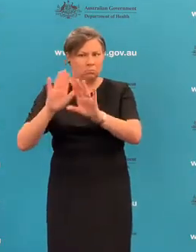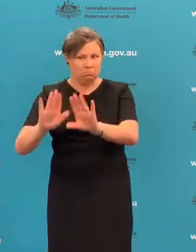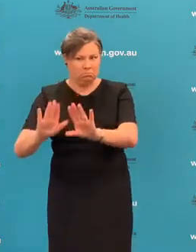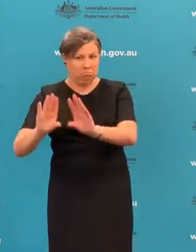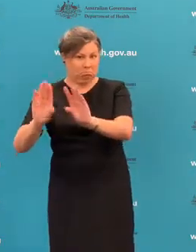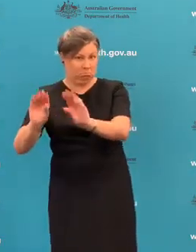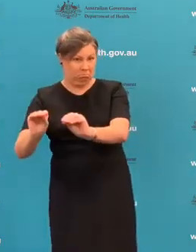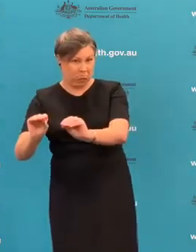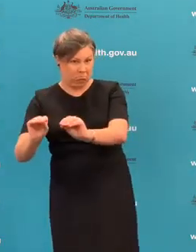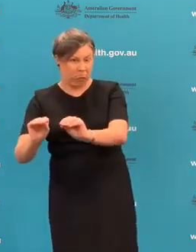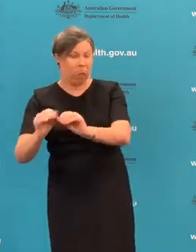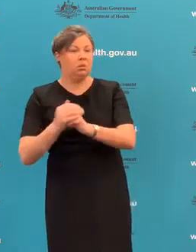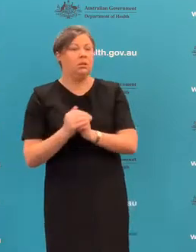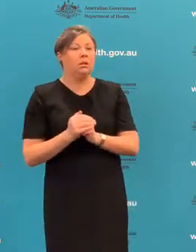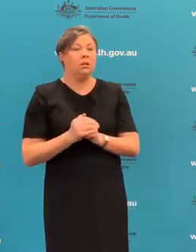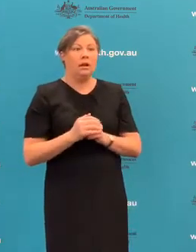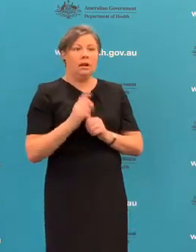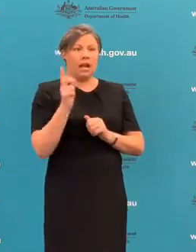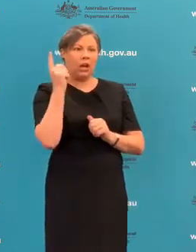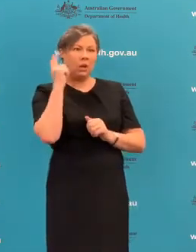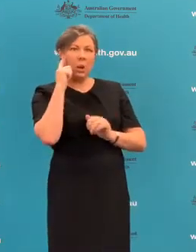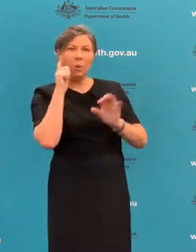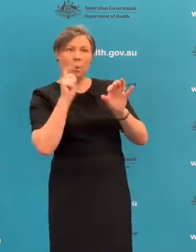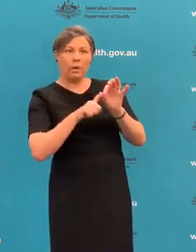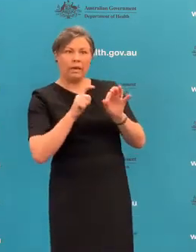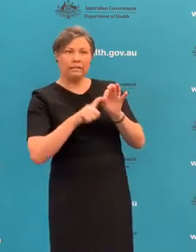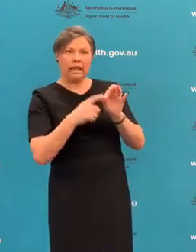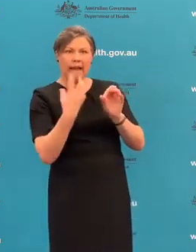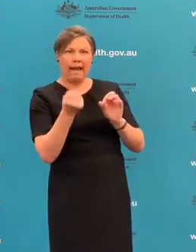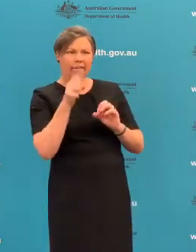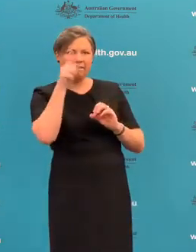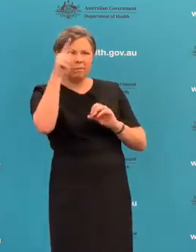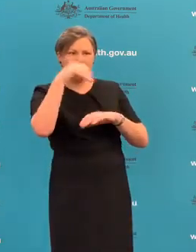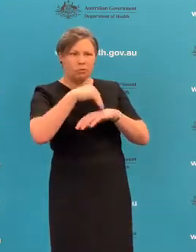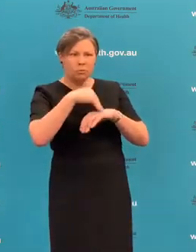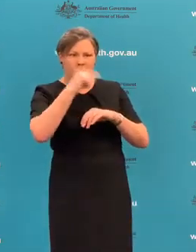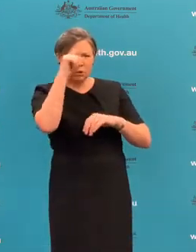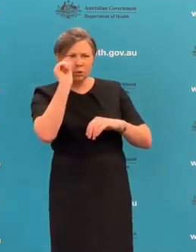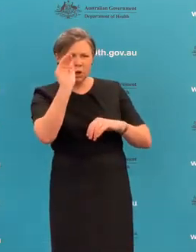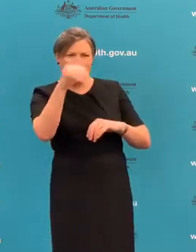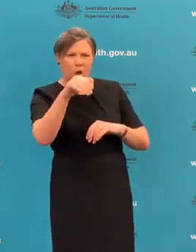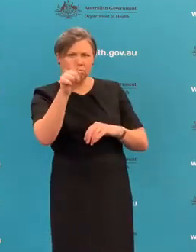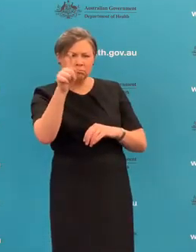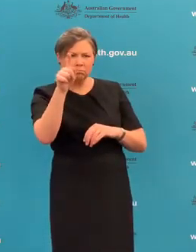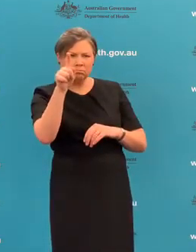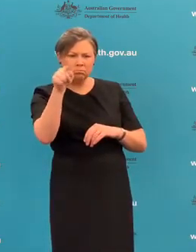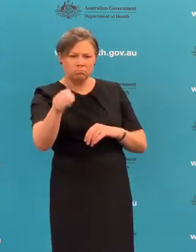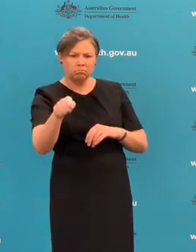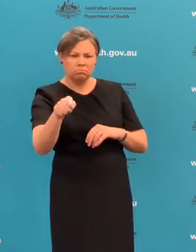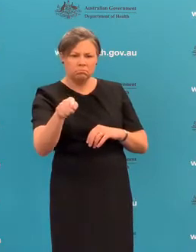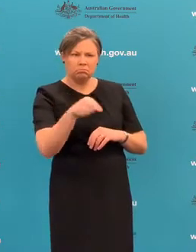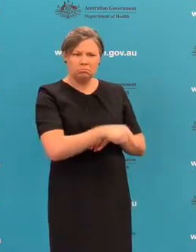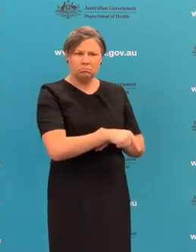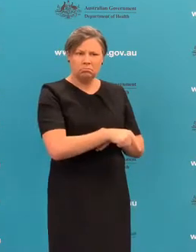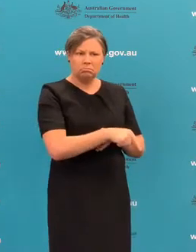potential cases in a Queensland aged care facility, what guarantee can you give the Australian community that those workforce issues